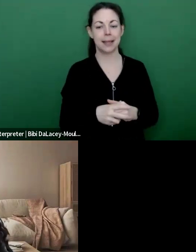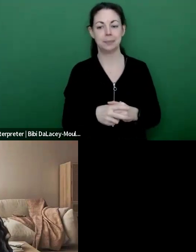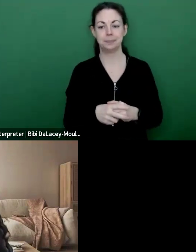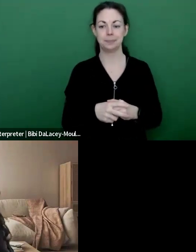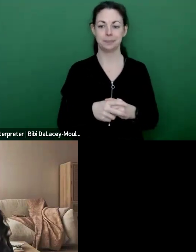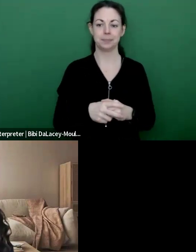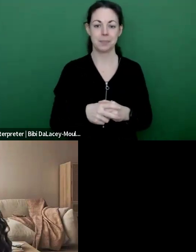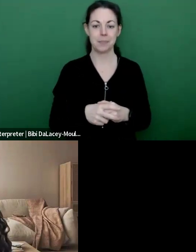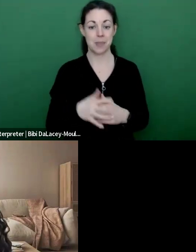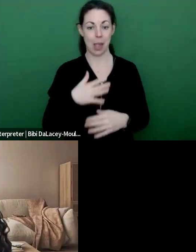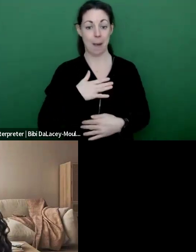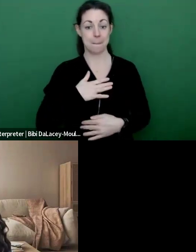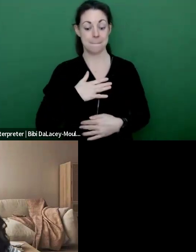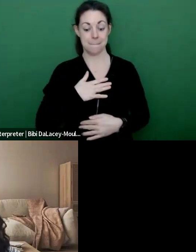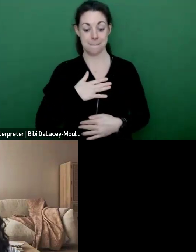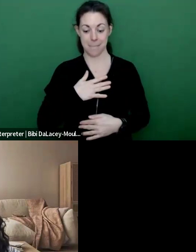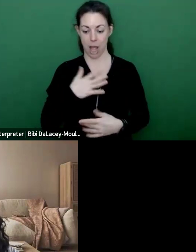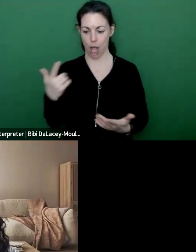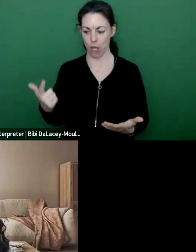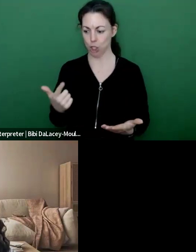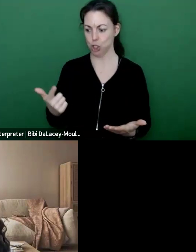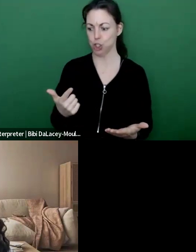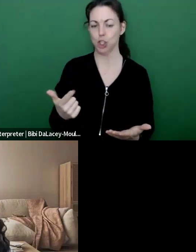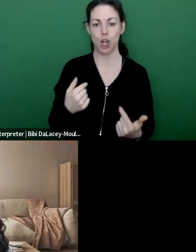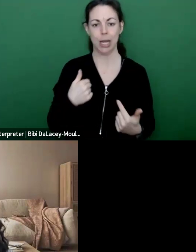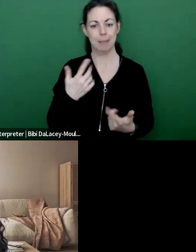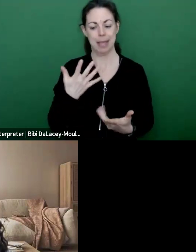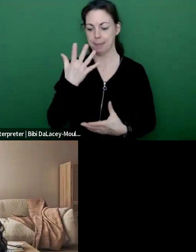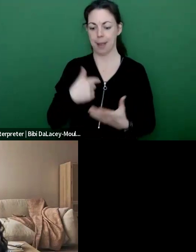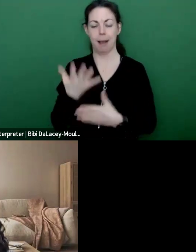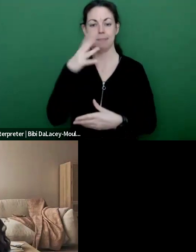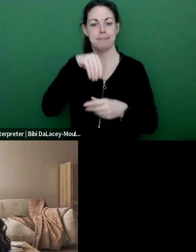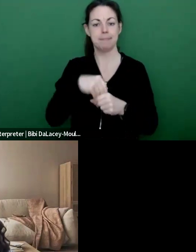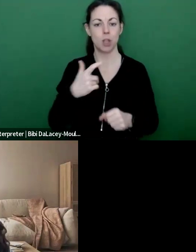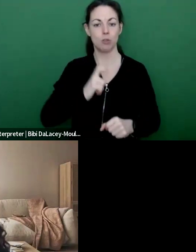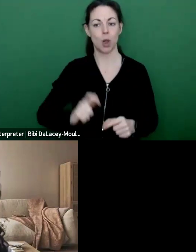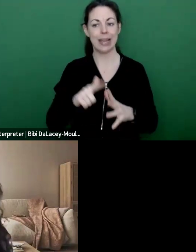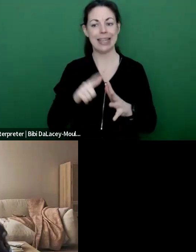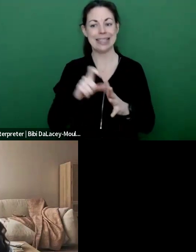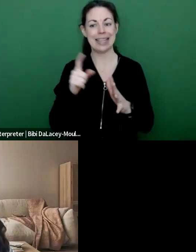In terms of my journey to EDI, I suppose all of us probably will have journeys that are not conventional because there isn't